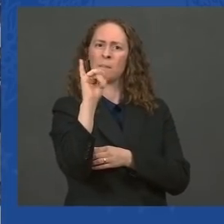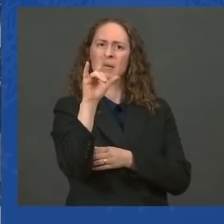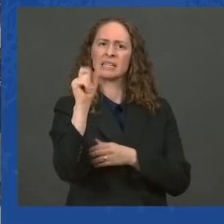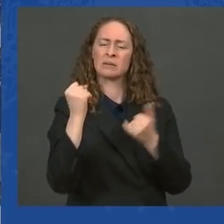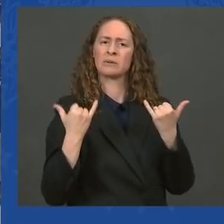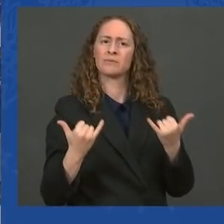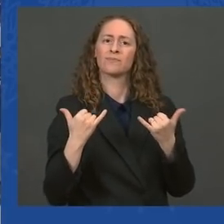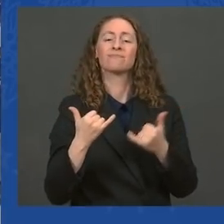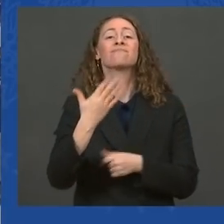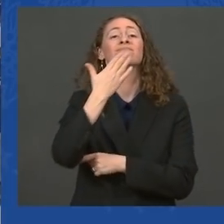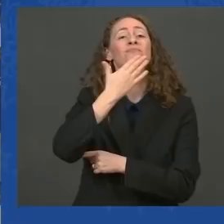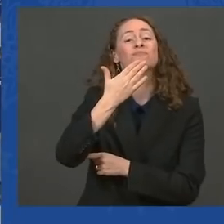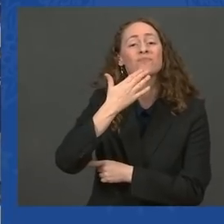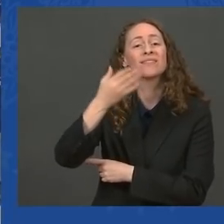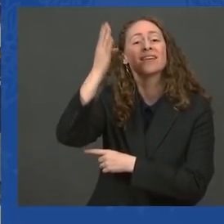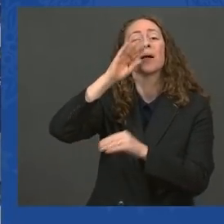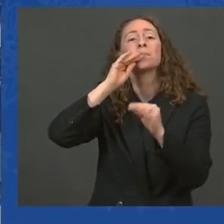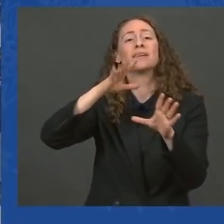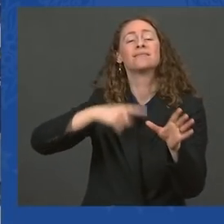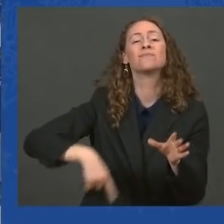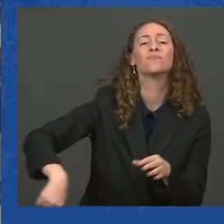as I sign the first bill. Thank you very much.